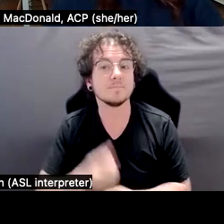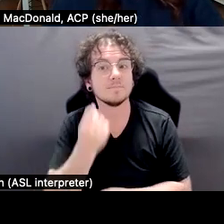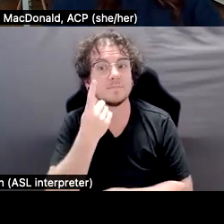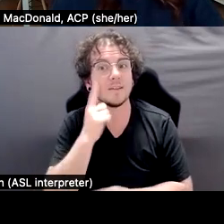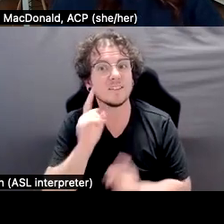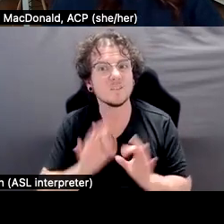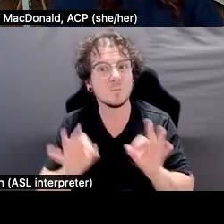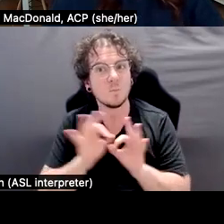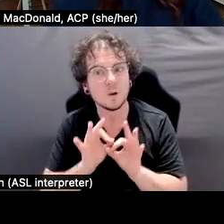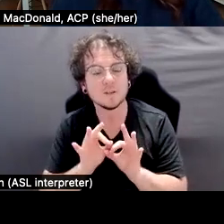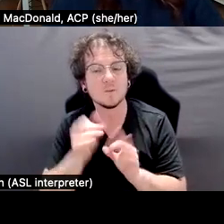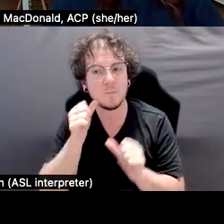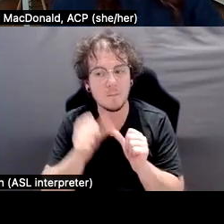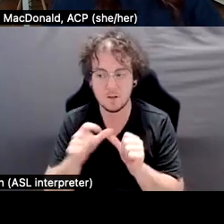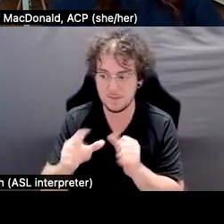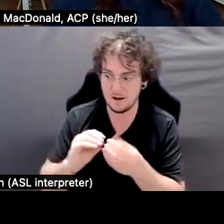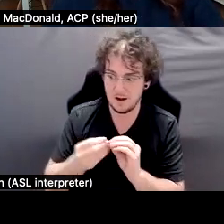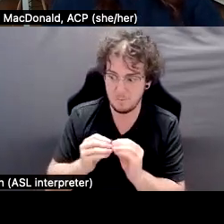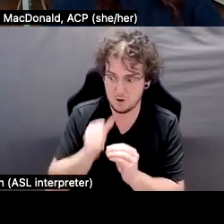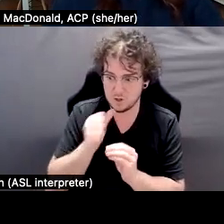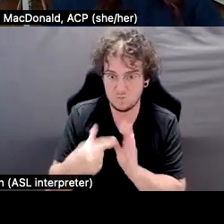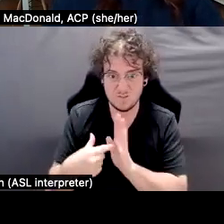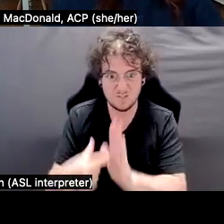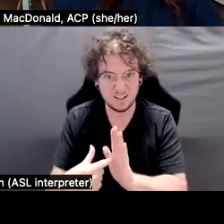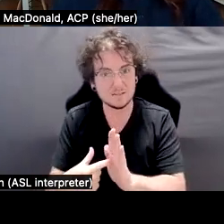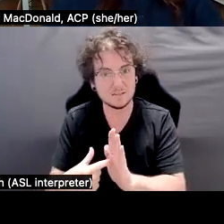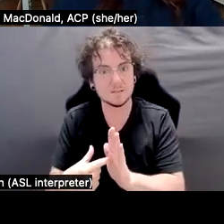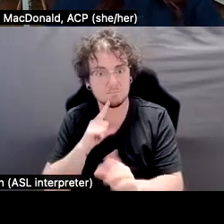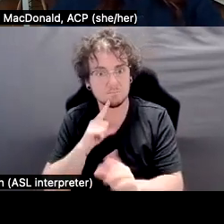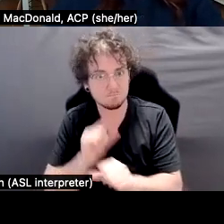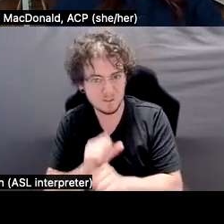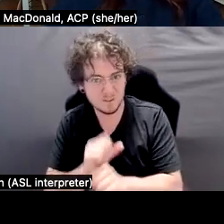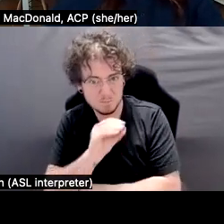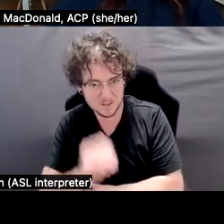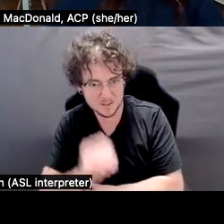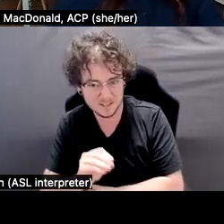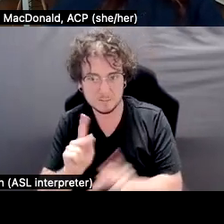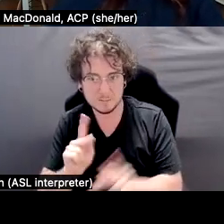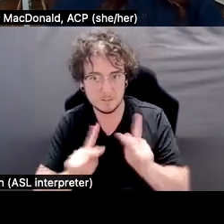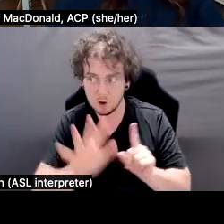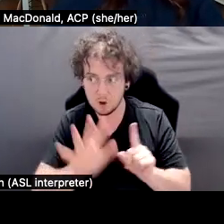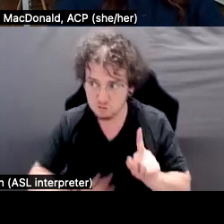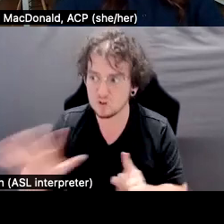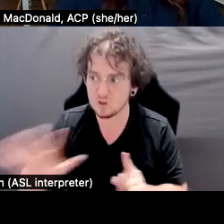does not reflect the actual percentage of workers across the industry. Unfortunately,